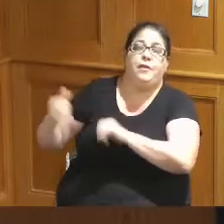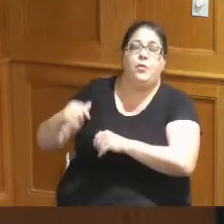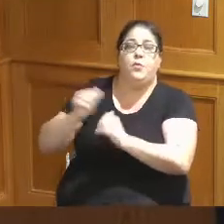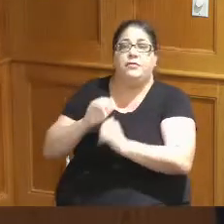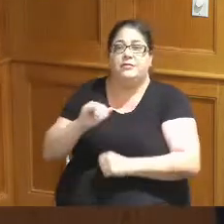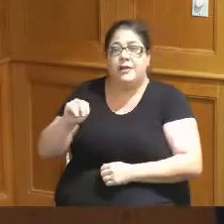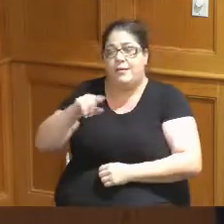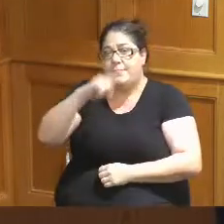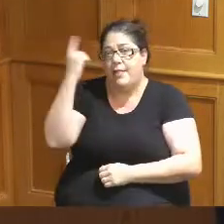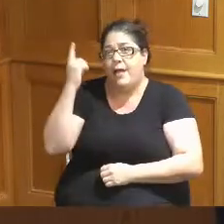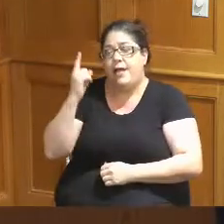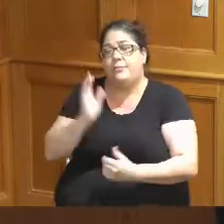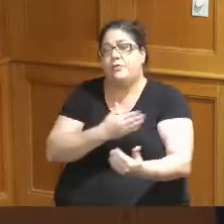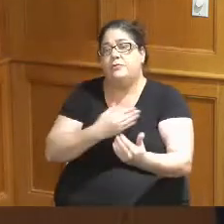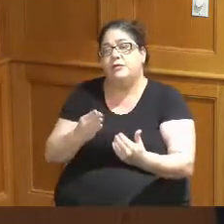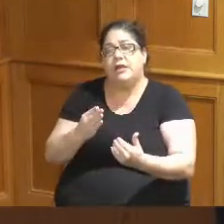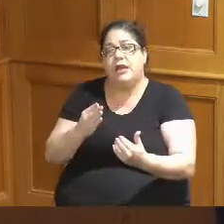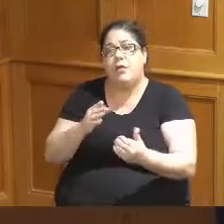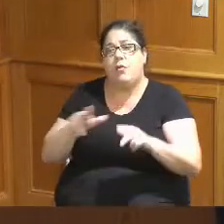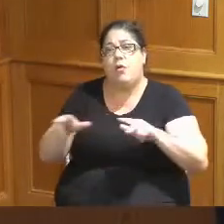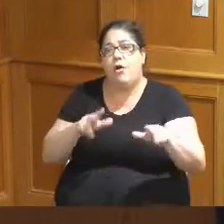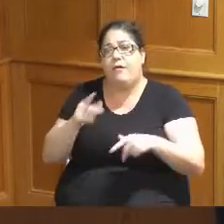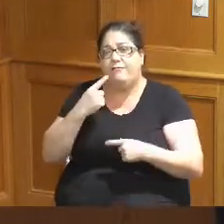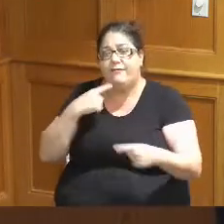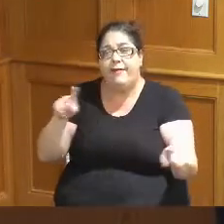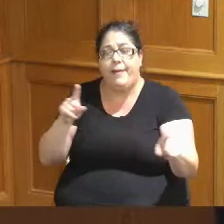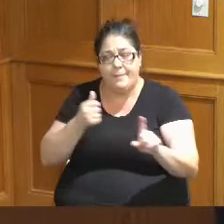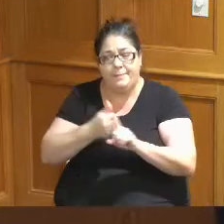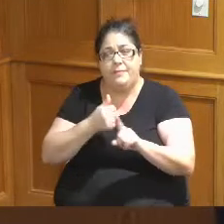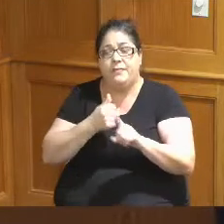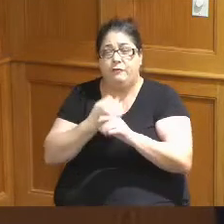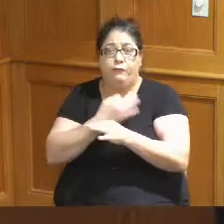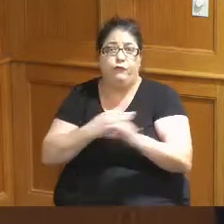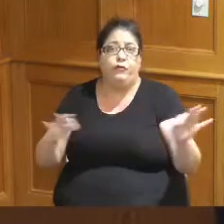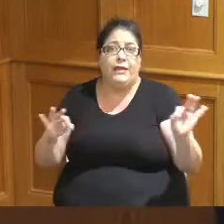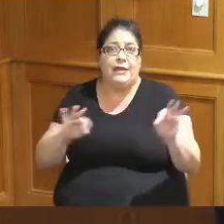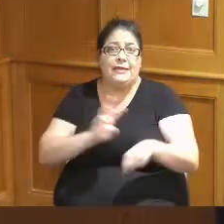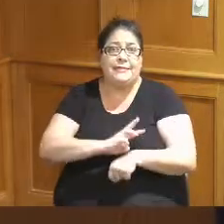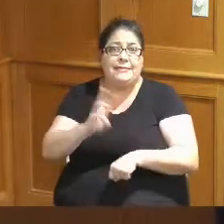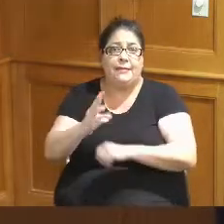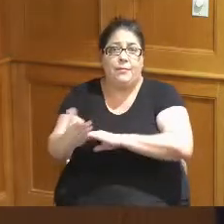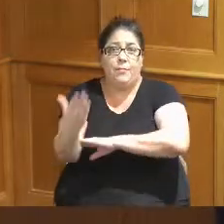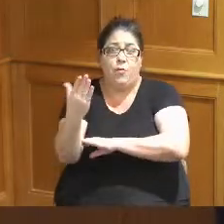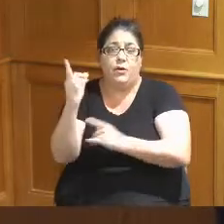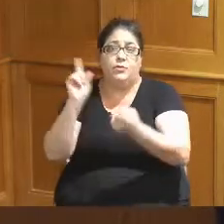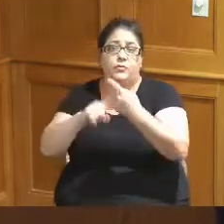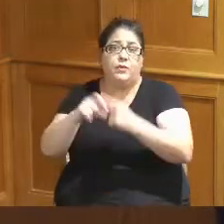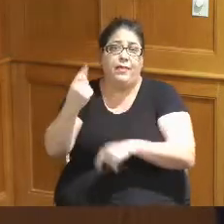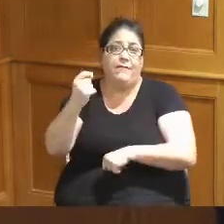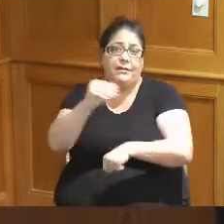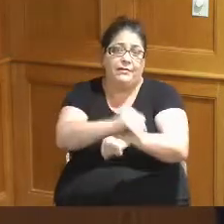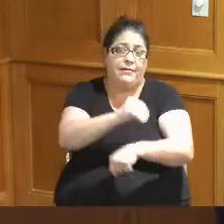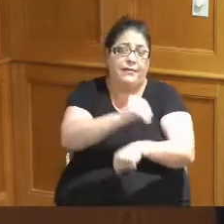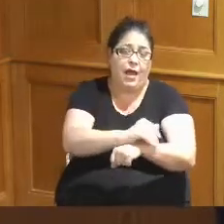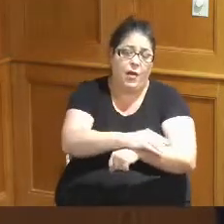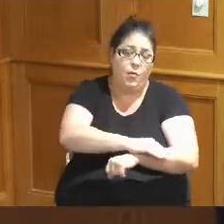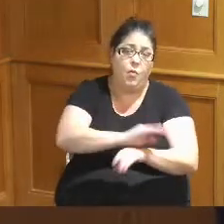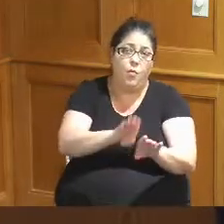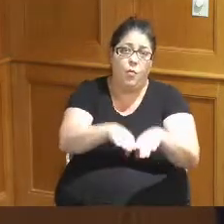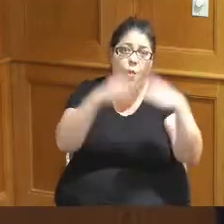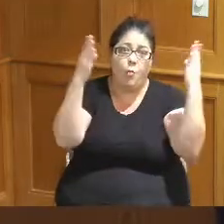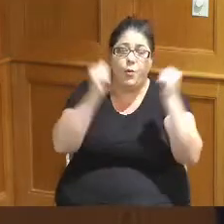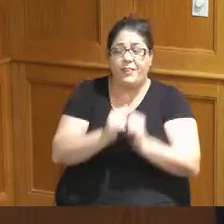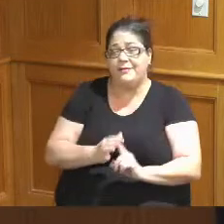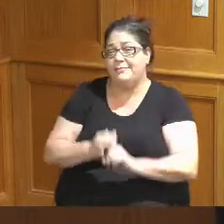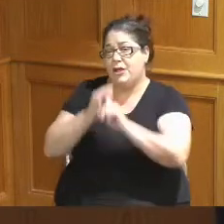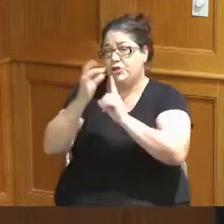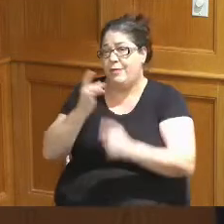Black Music Walk of Fame it's free it's open 6 a.m to 11 p.m with a special light show at 9